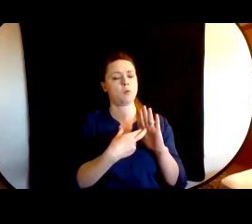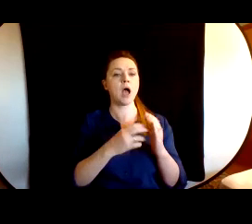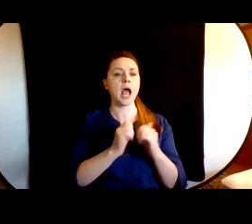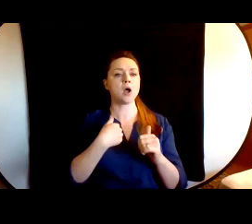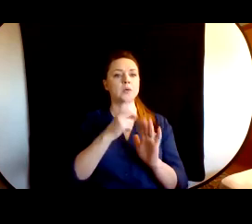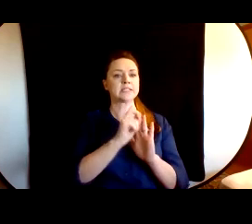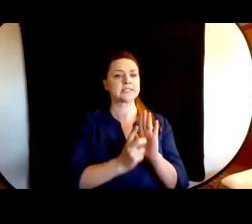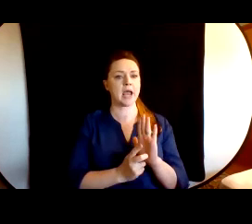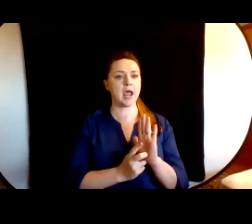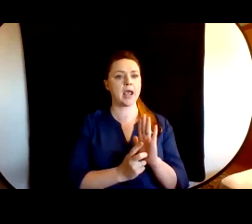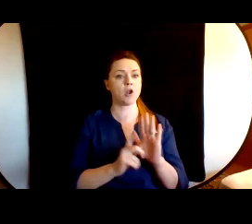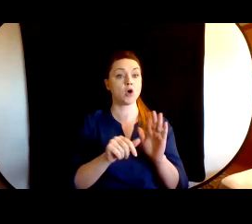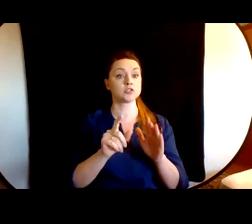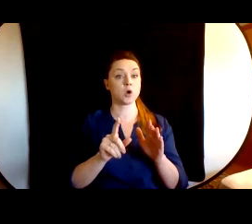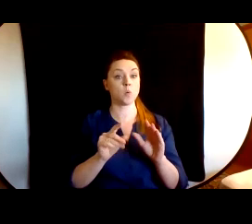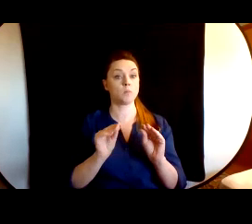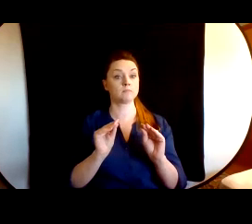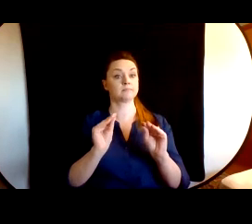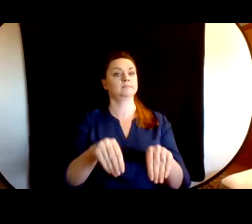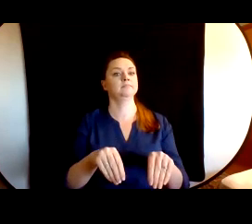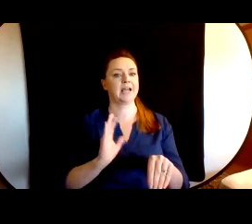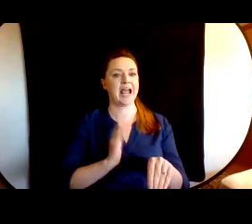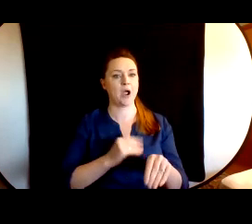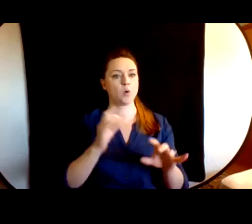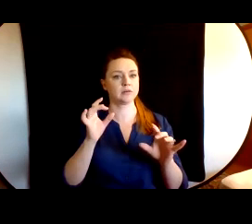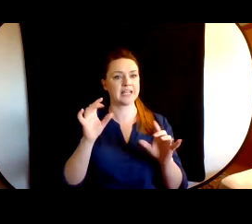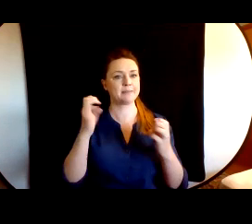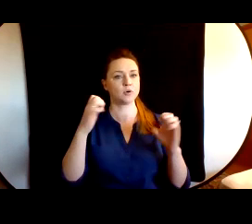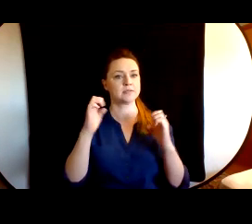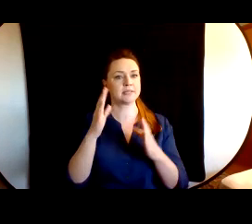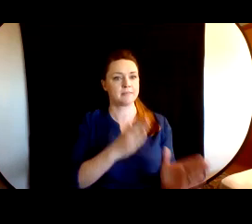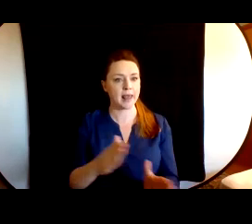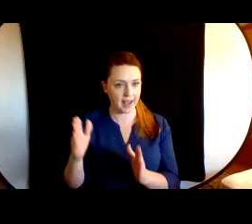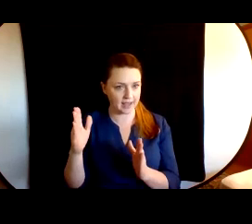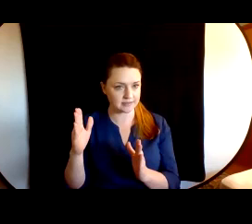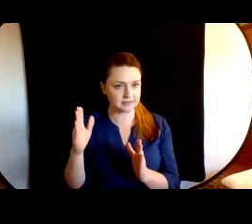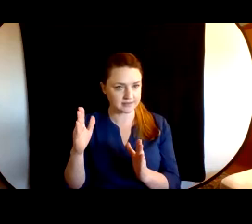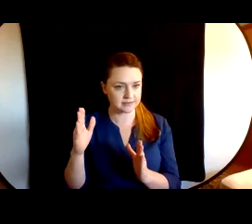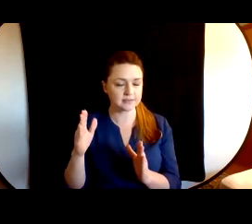and also how we implement our disaster plans and our emergency plans. And so we wanna make sure